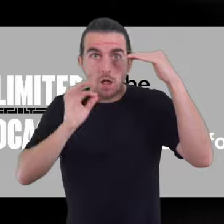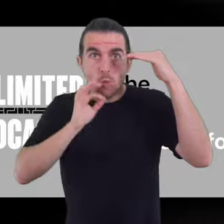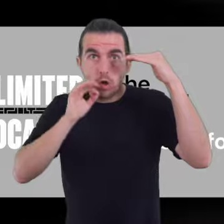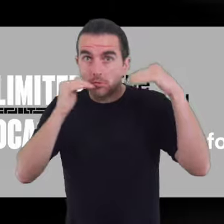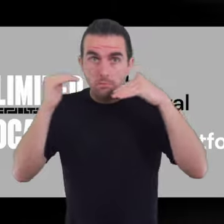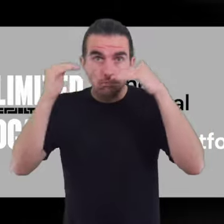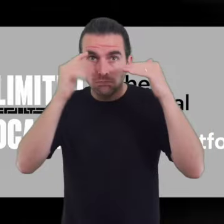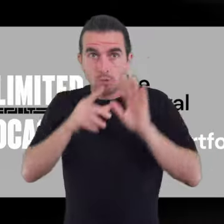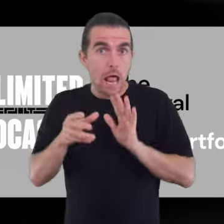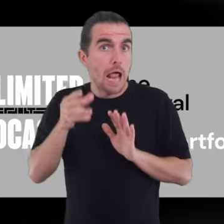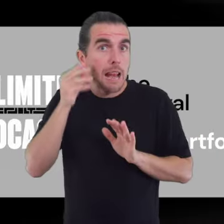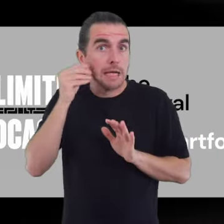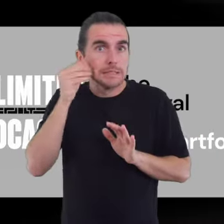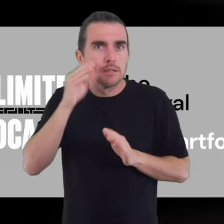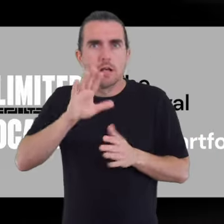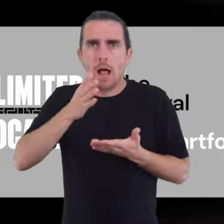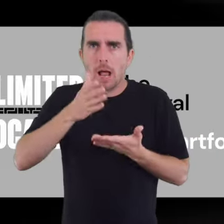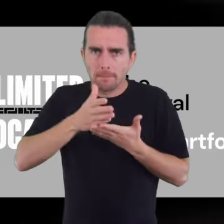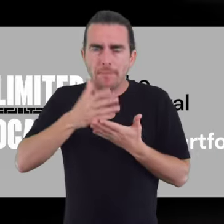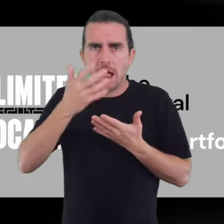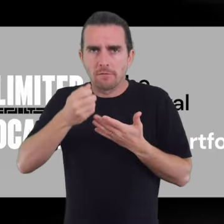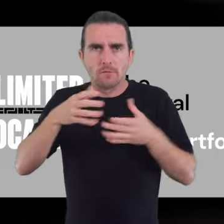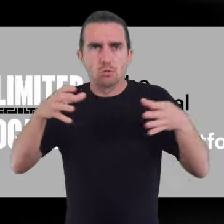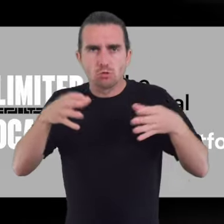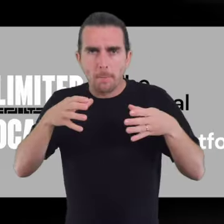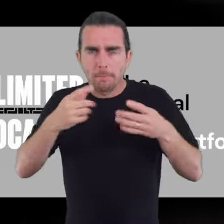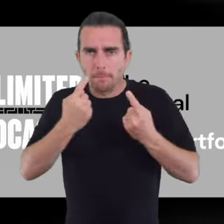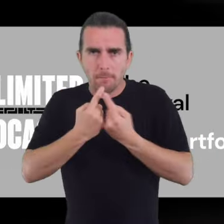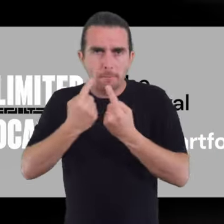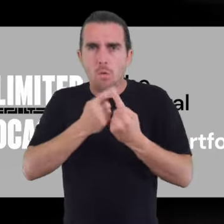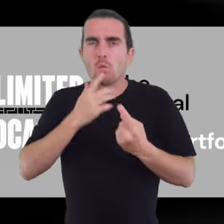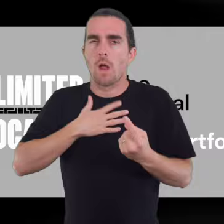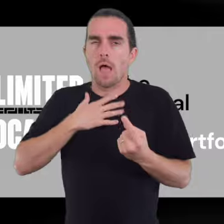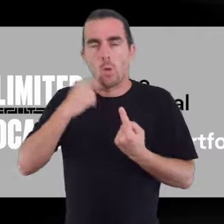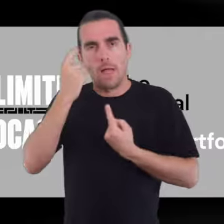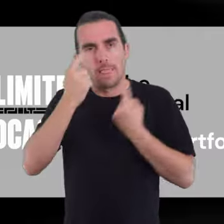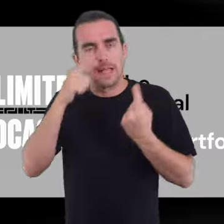when you listen to this, but actually, this is a group piece, and I like to think of it